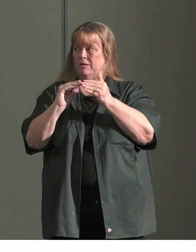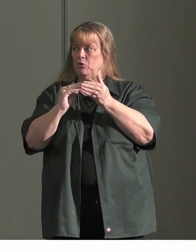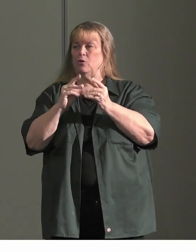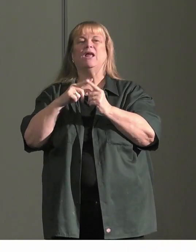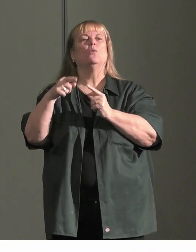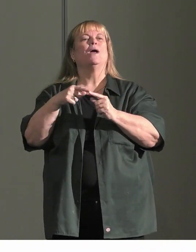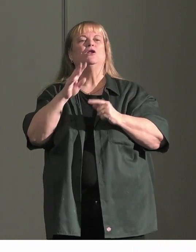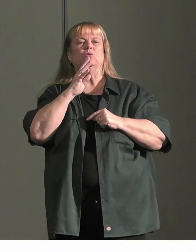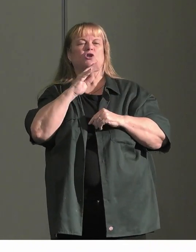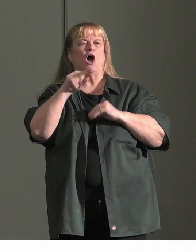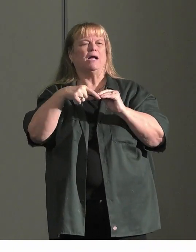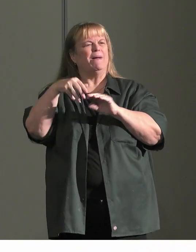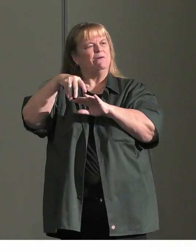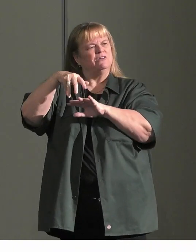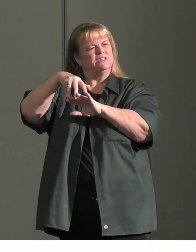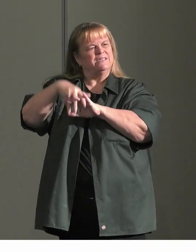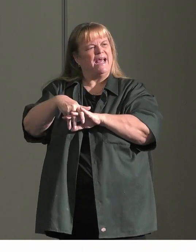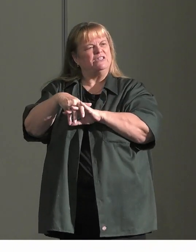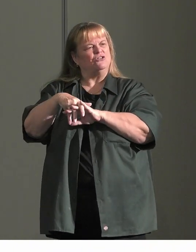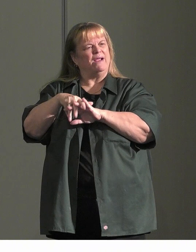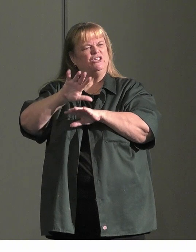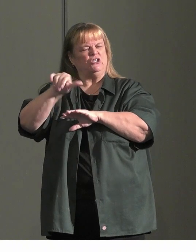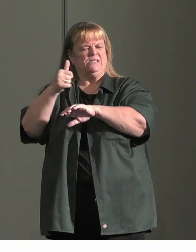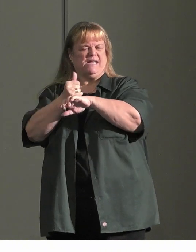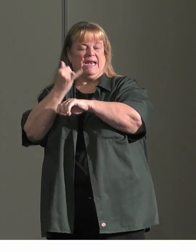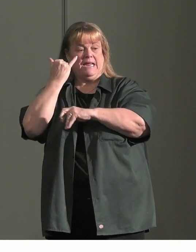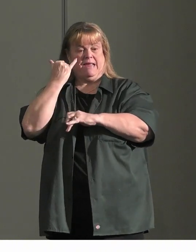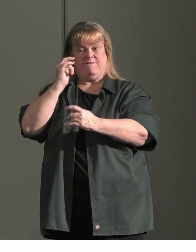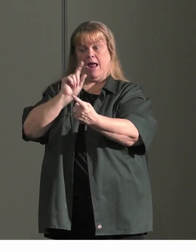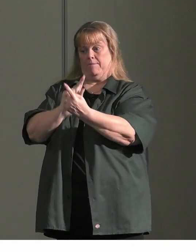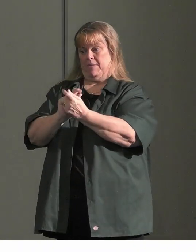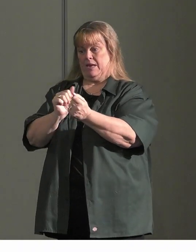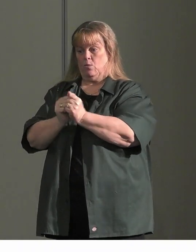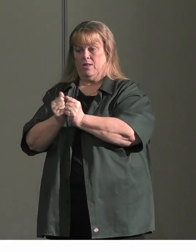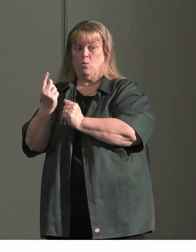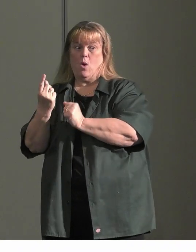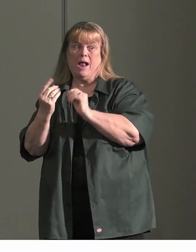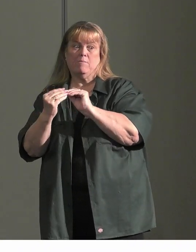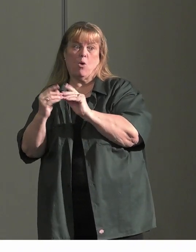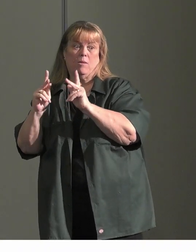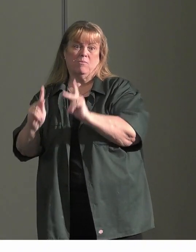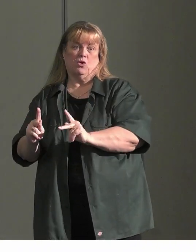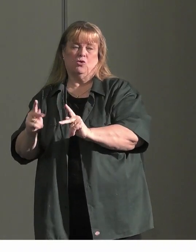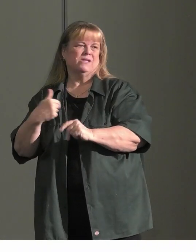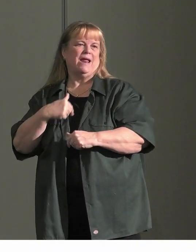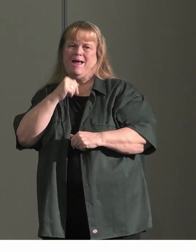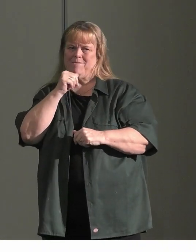talk about saturation, it is framed as if I meet with one more person I will not get that